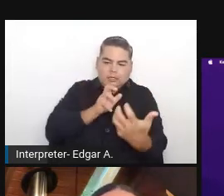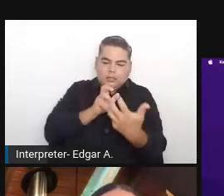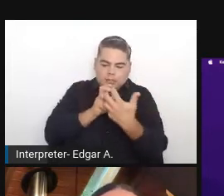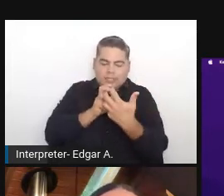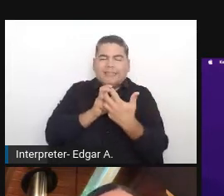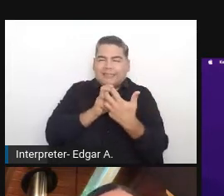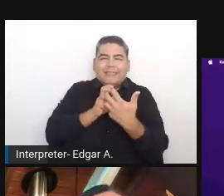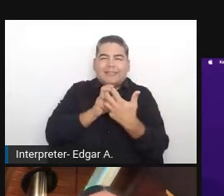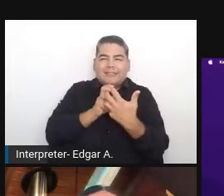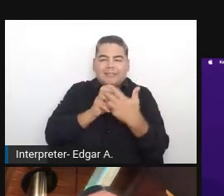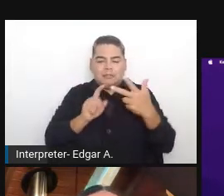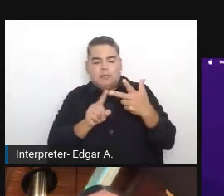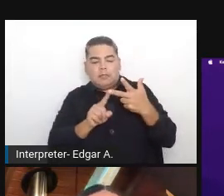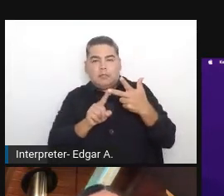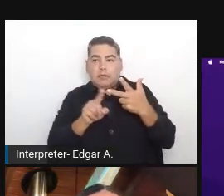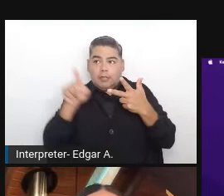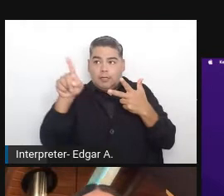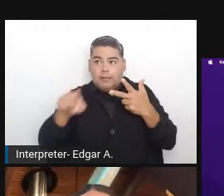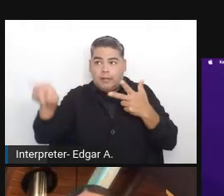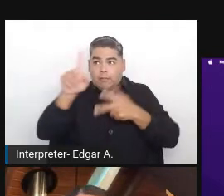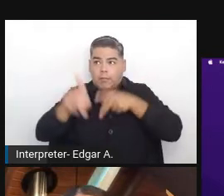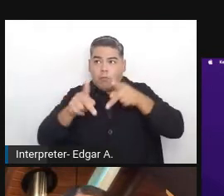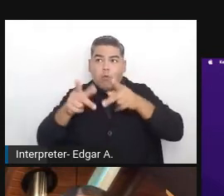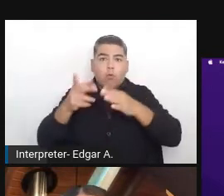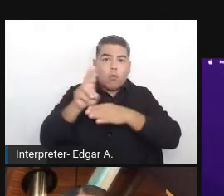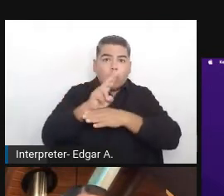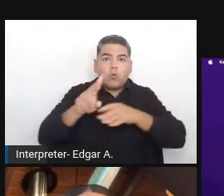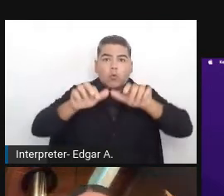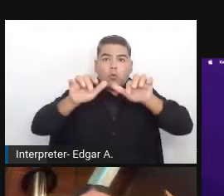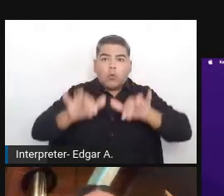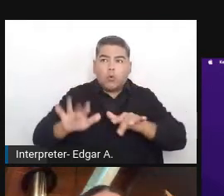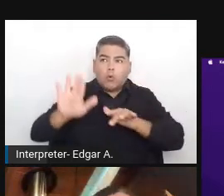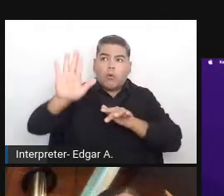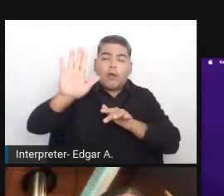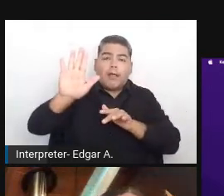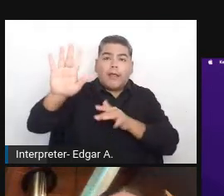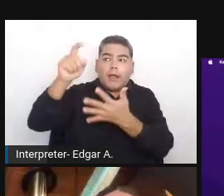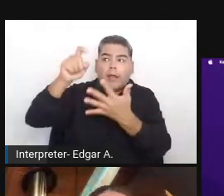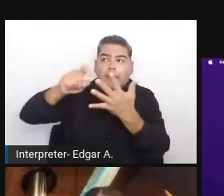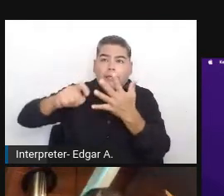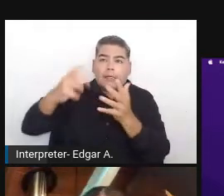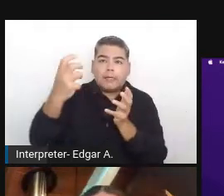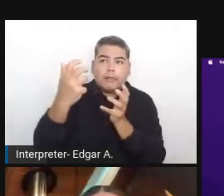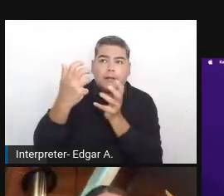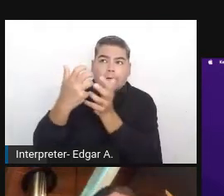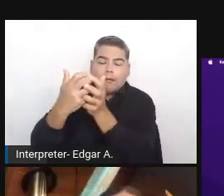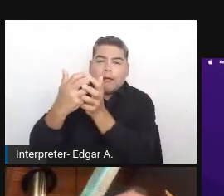So often, accessibility is an afterthought. We build a website, and then we test it with keyboard navigation